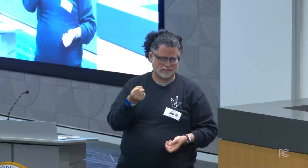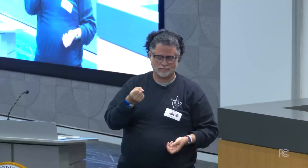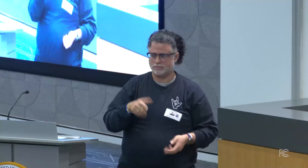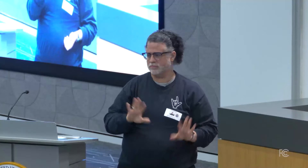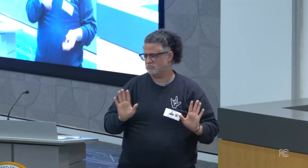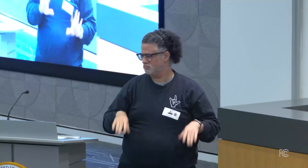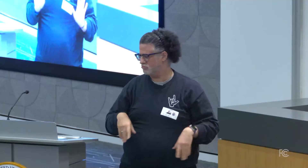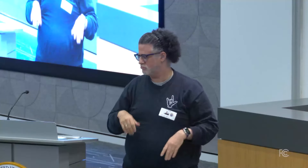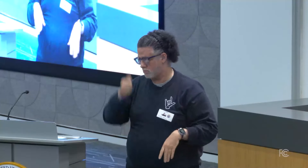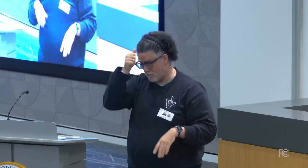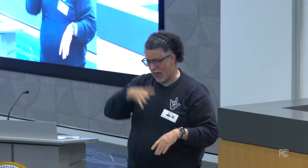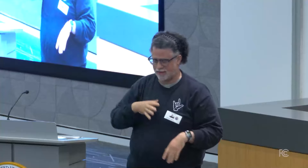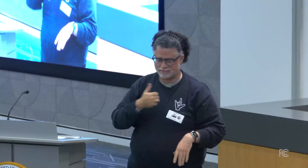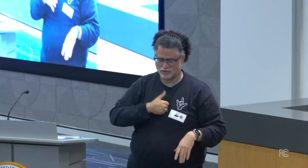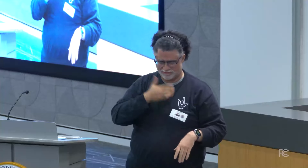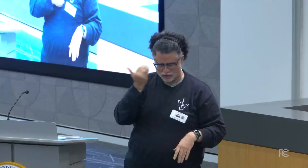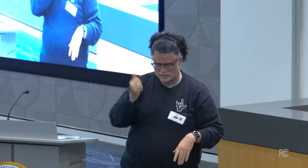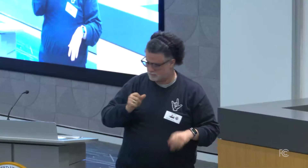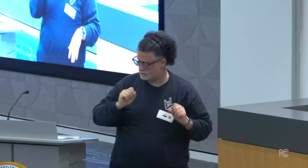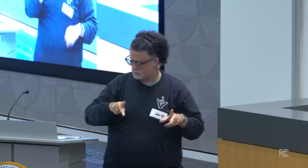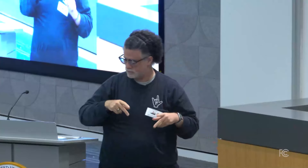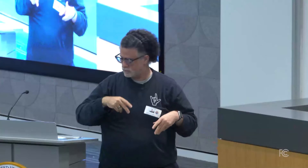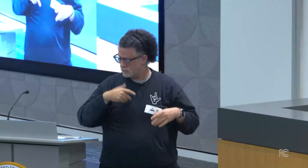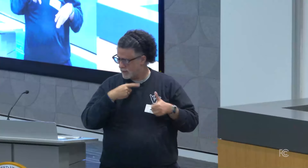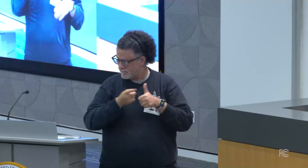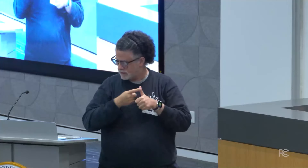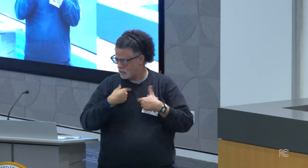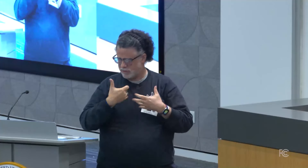IS EUGENIO MENDOZA AND I'M WEARING ALL BLACK AND A BRACELET AND SALT AND PEPPER